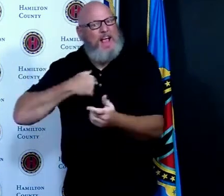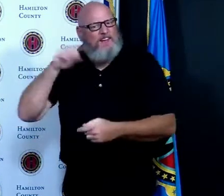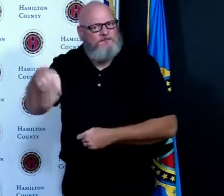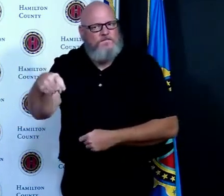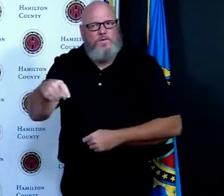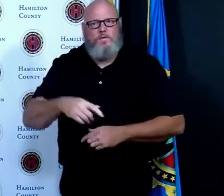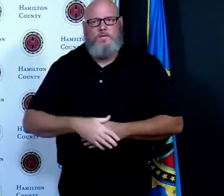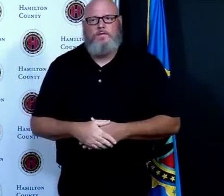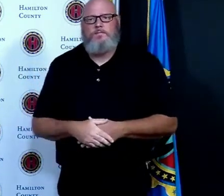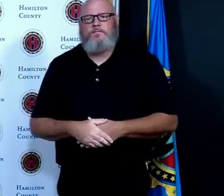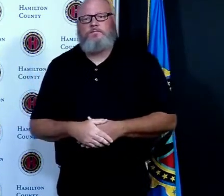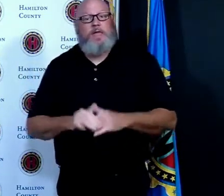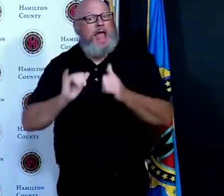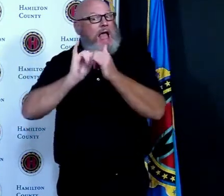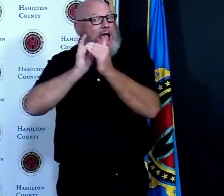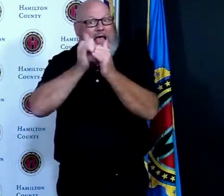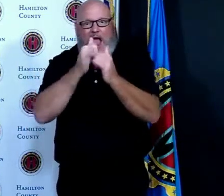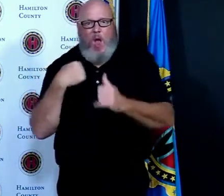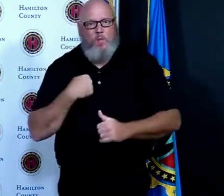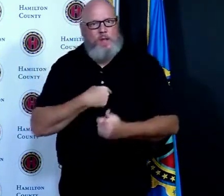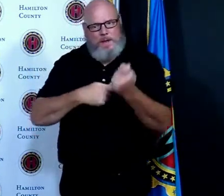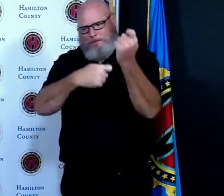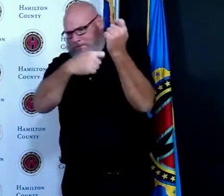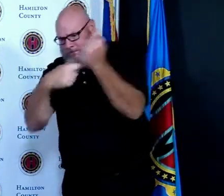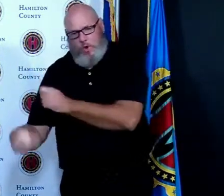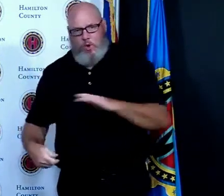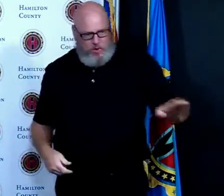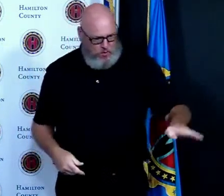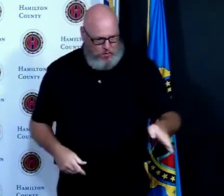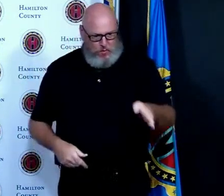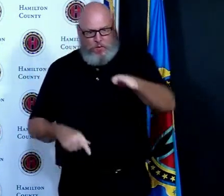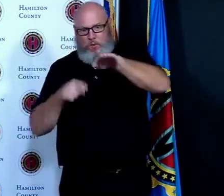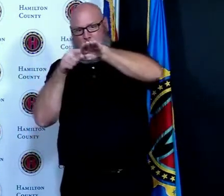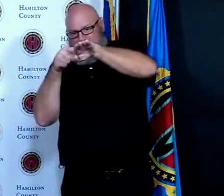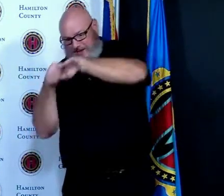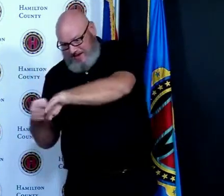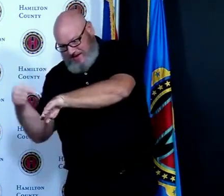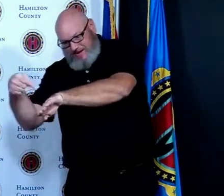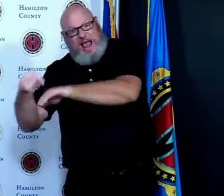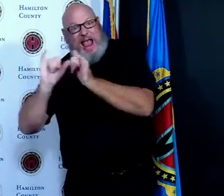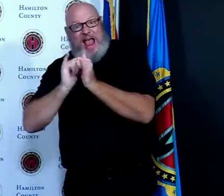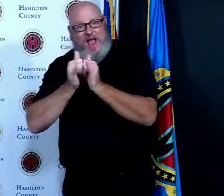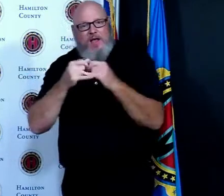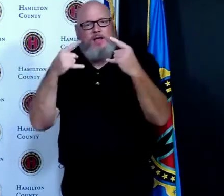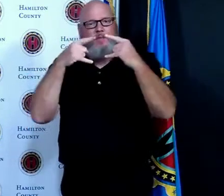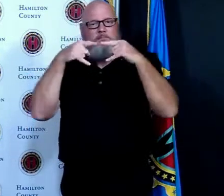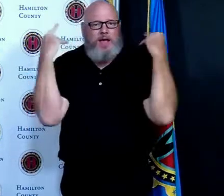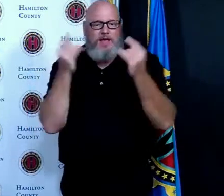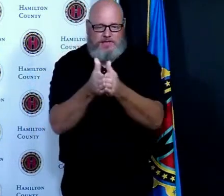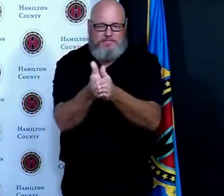where we're in close proximity and speaking of social distancing some additional sacrifices